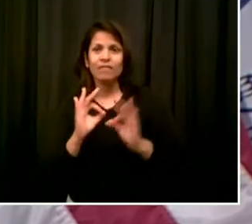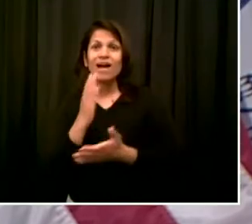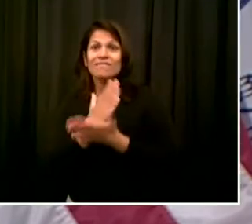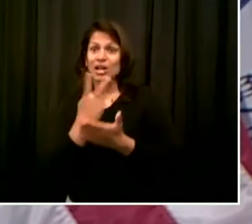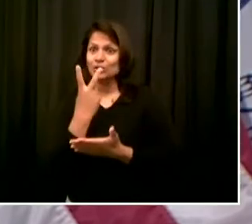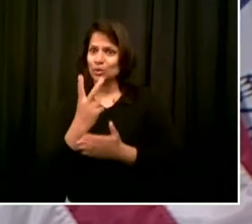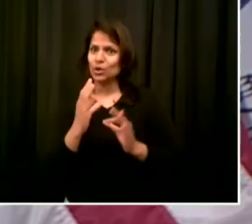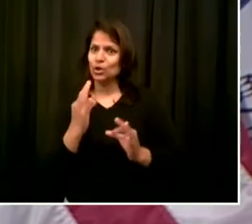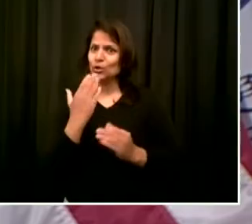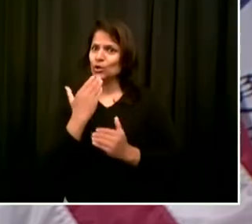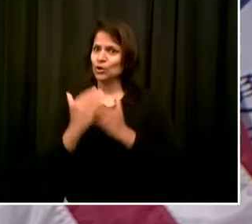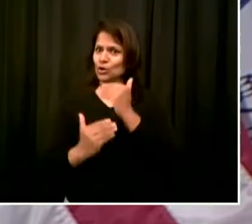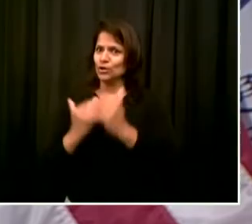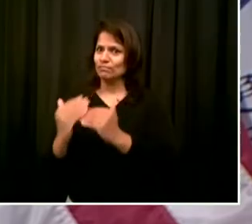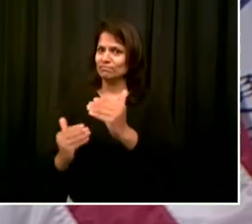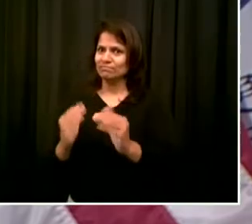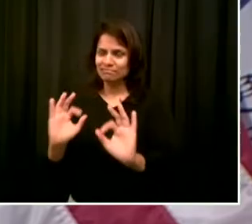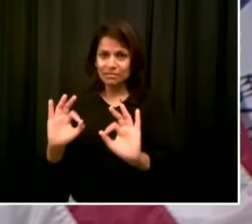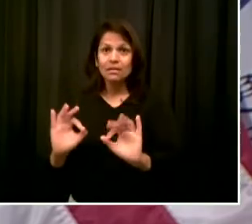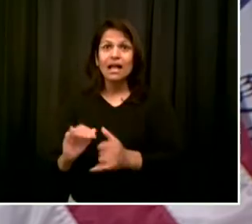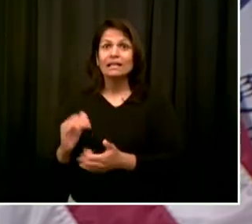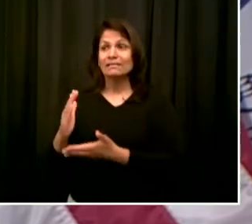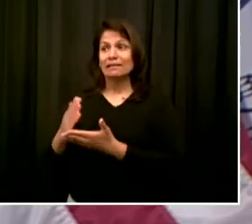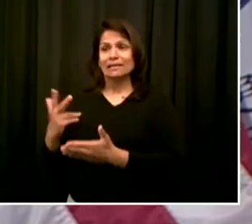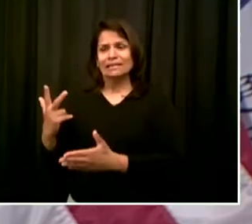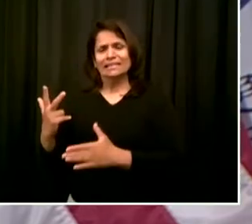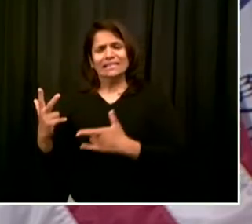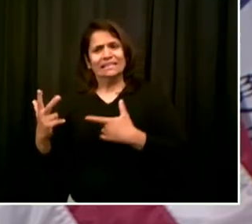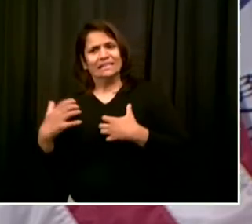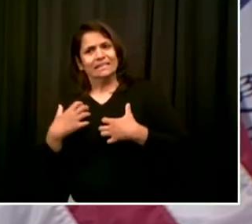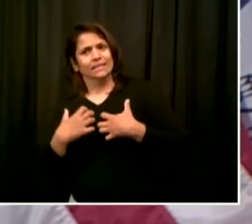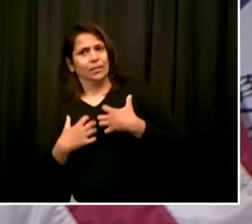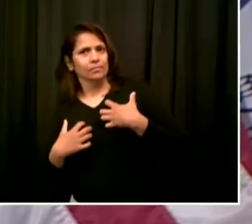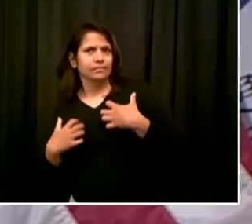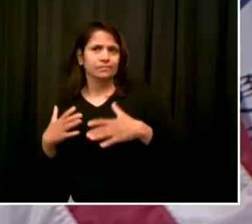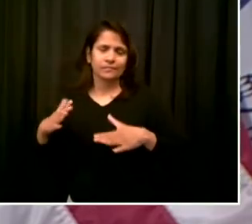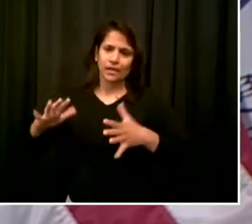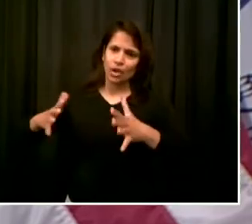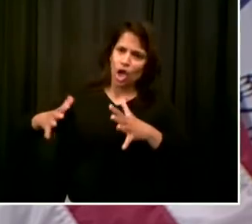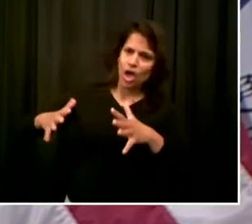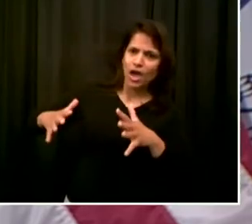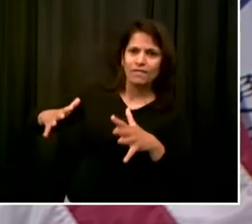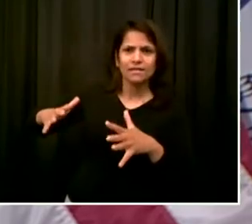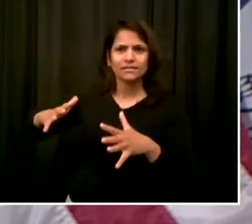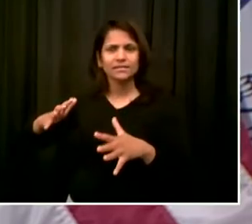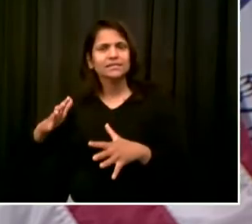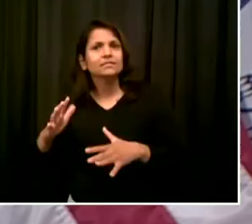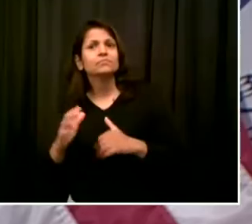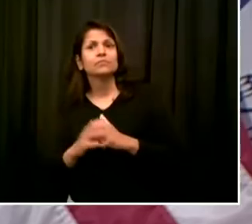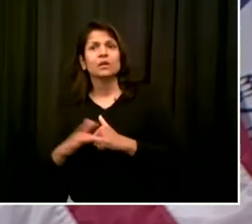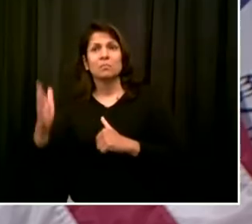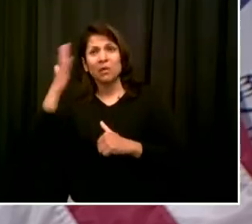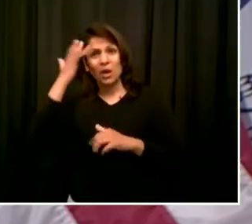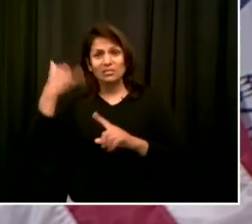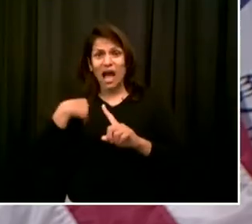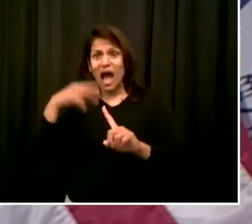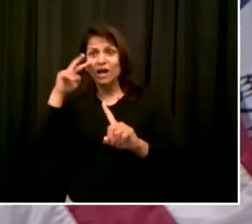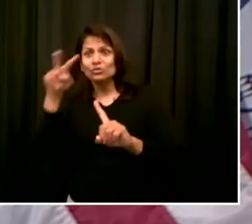HAS GONE O SWELL NDA PHASE 2 IS GOING SO WELANL D PHASE 3 IS AROUND THE CORNER BUT WE ARE